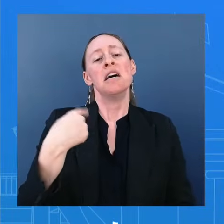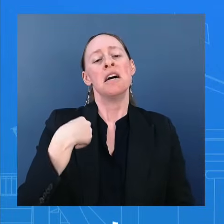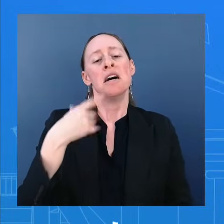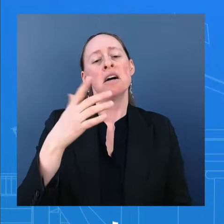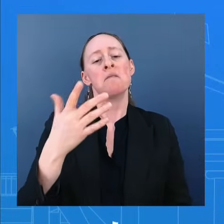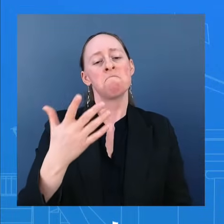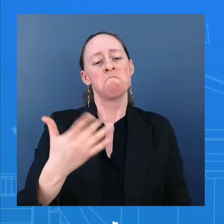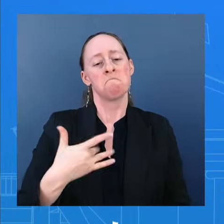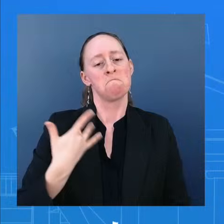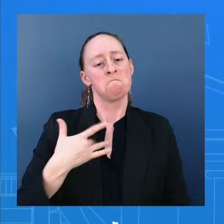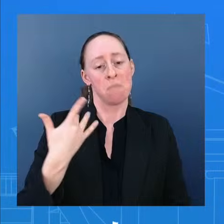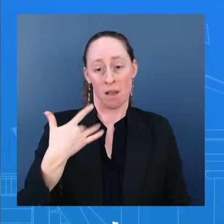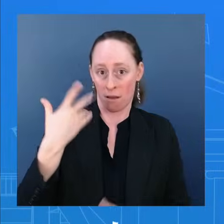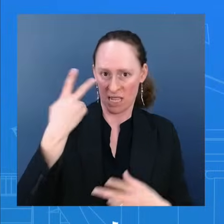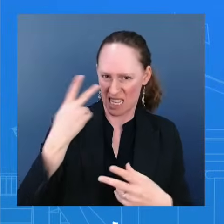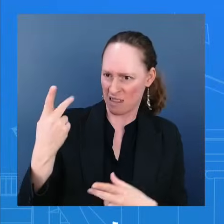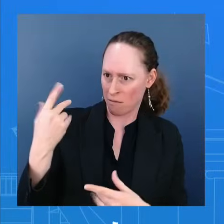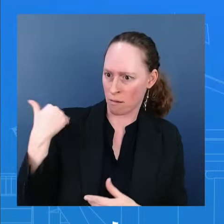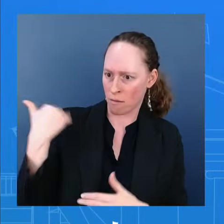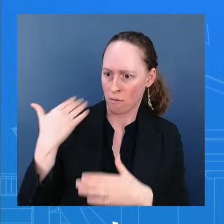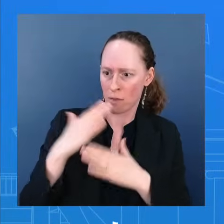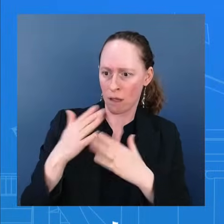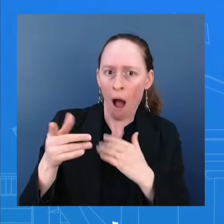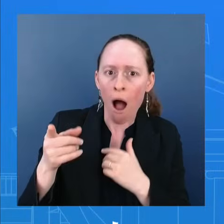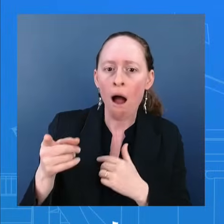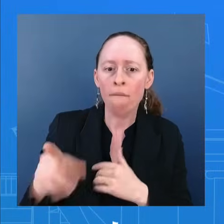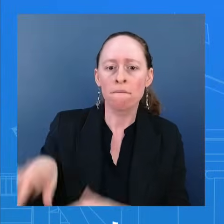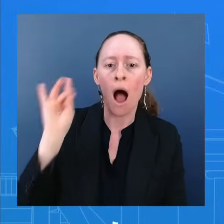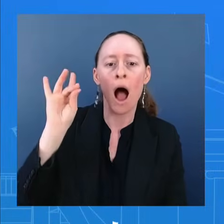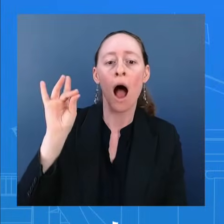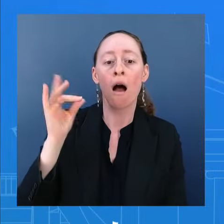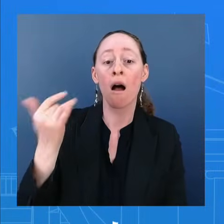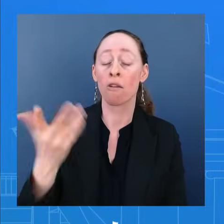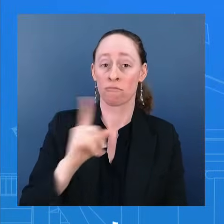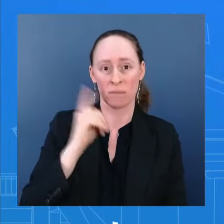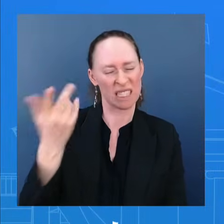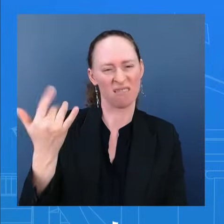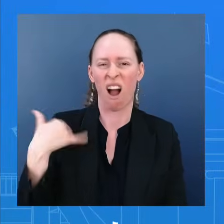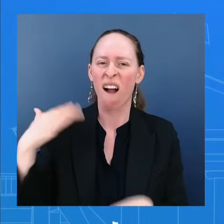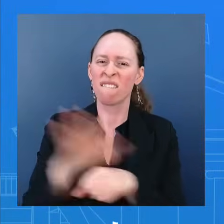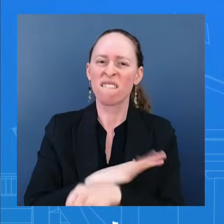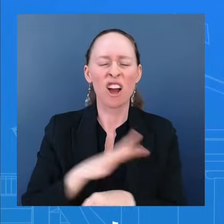we're -- it's a full-court press to see what we can do to find out more about Austin Tice, and that includes having a whole heck